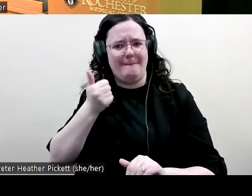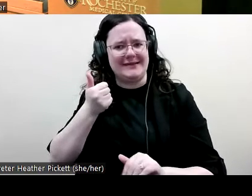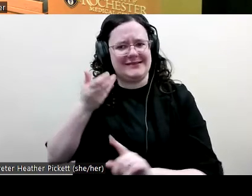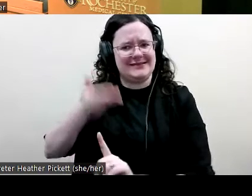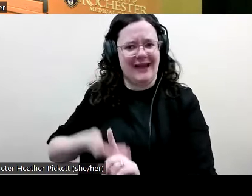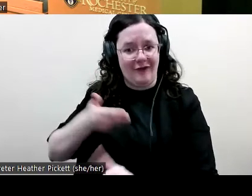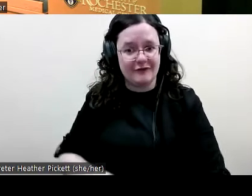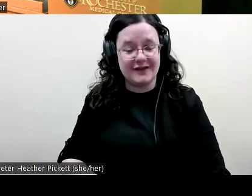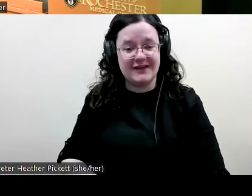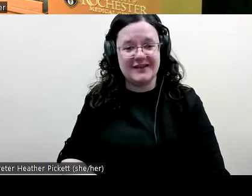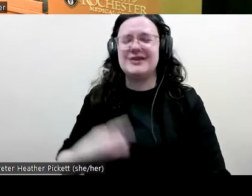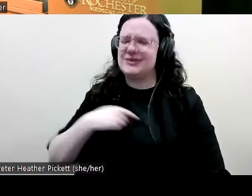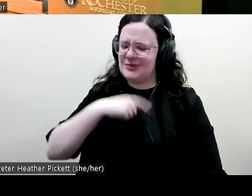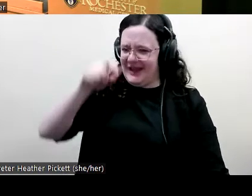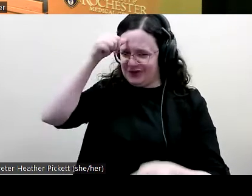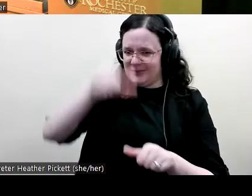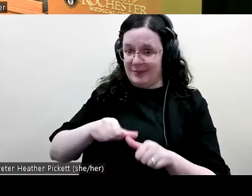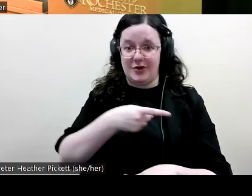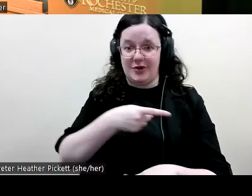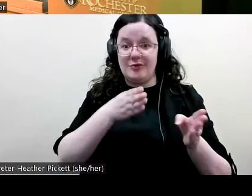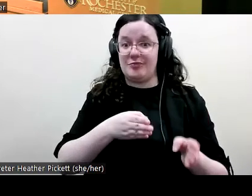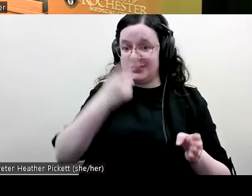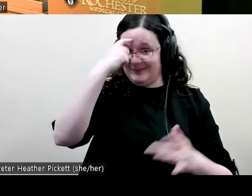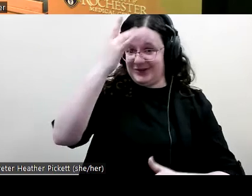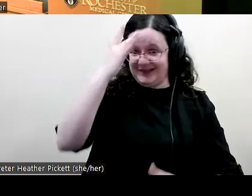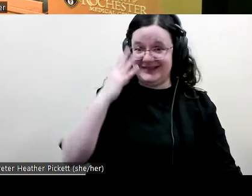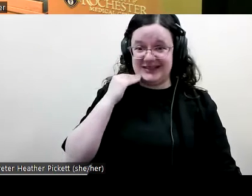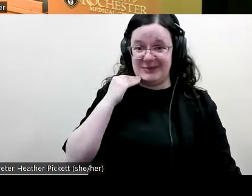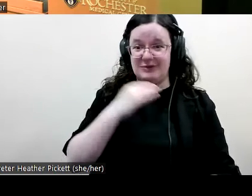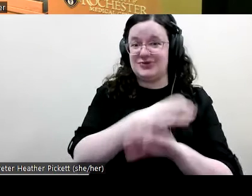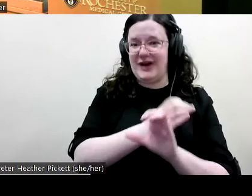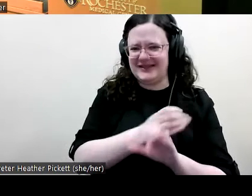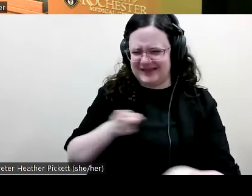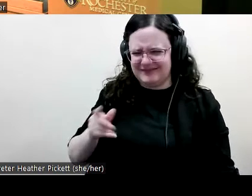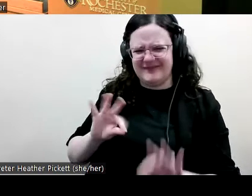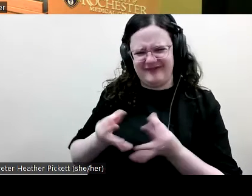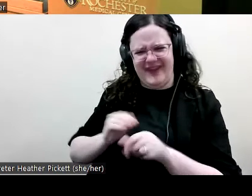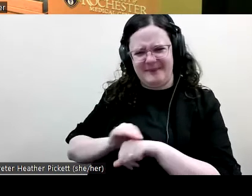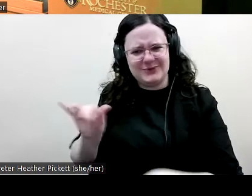people with mental illnesses in a crisis so here's what we hear all the time and you know some of